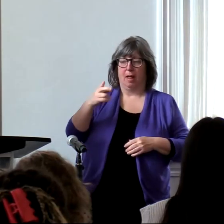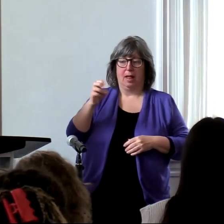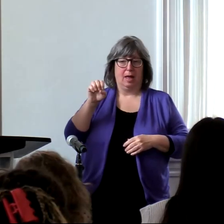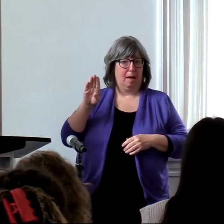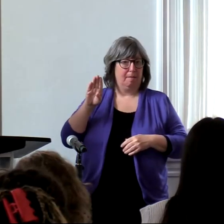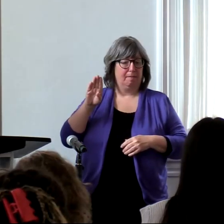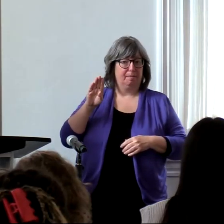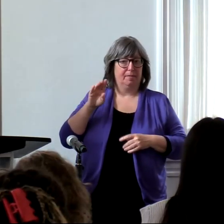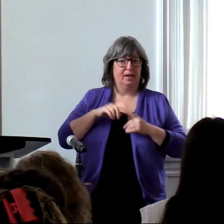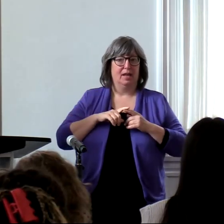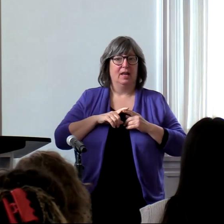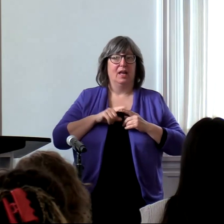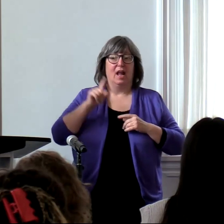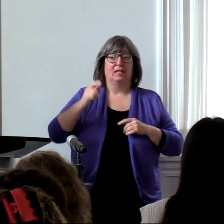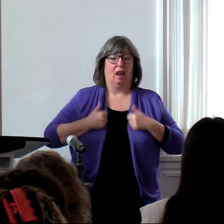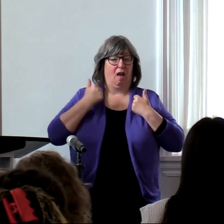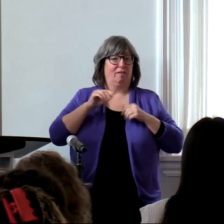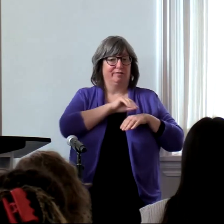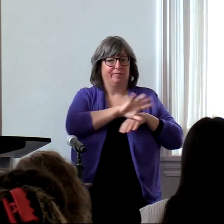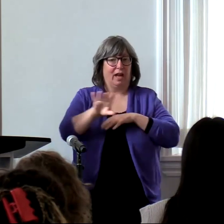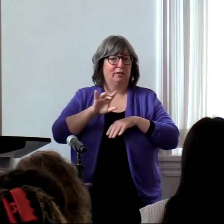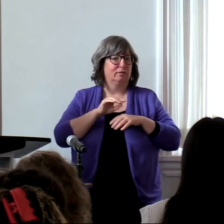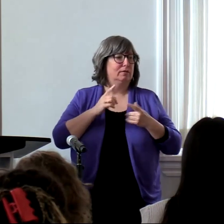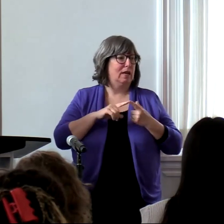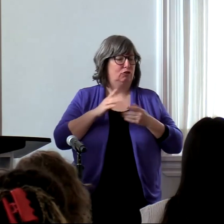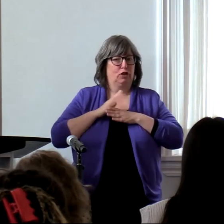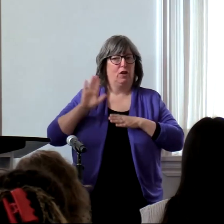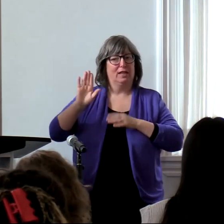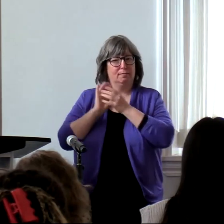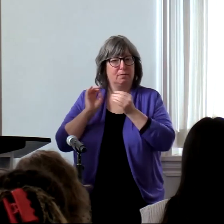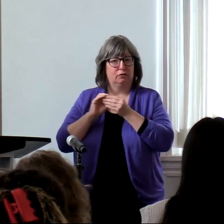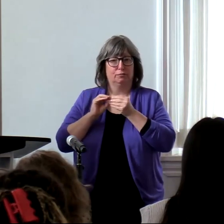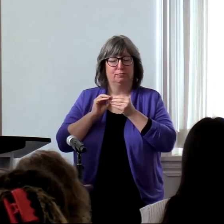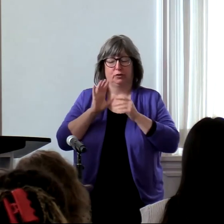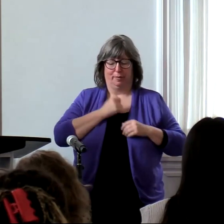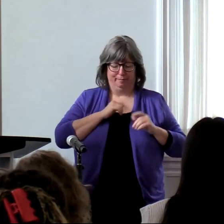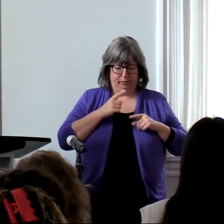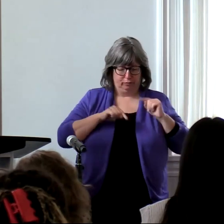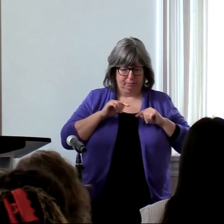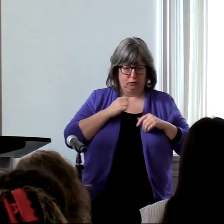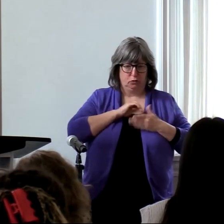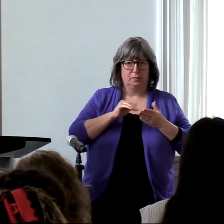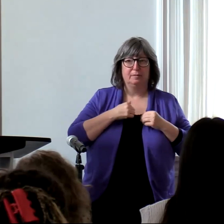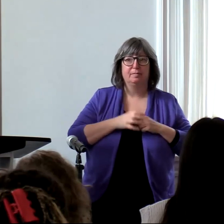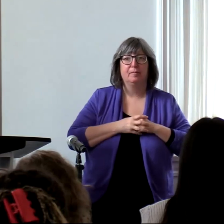The lives his story has touched and continue sharing his message or -- sorry, excuse me.